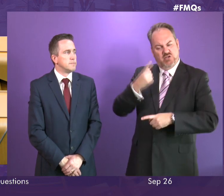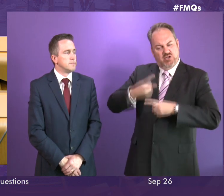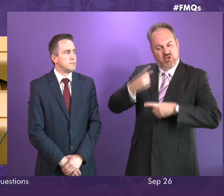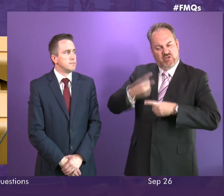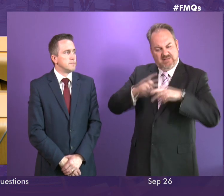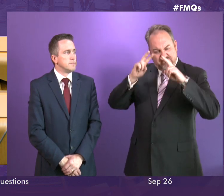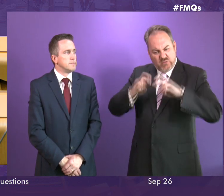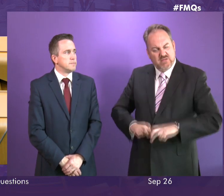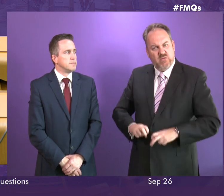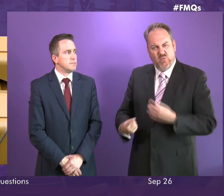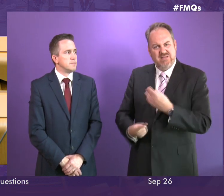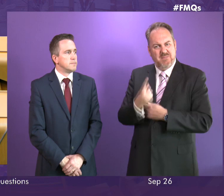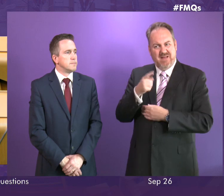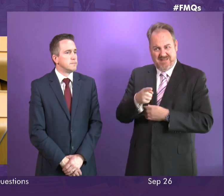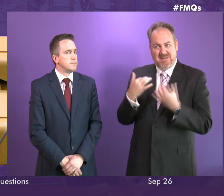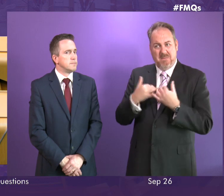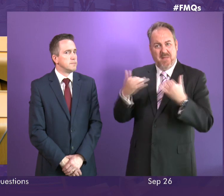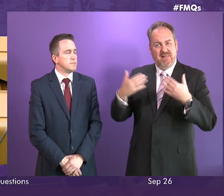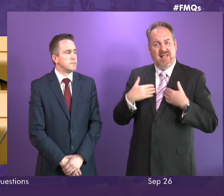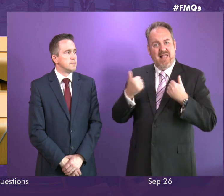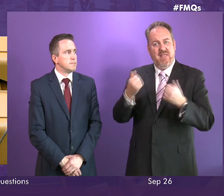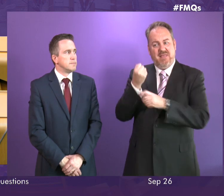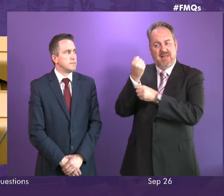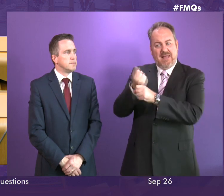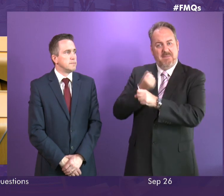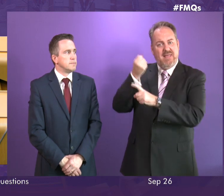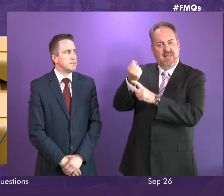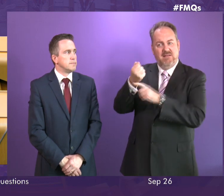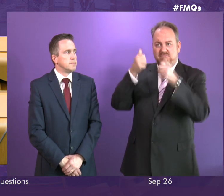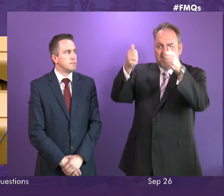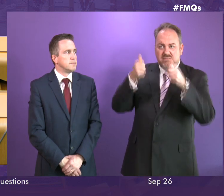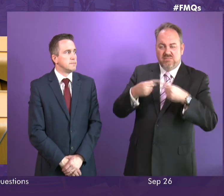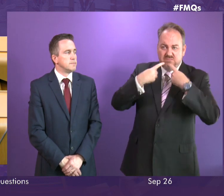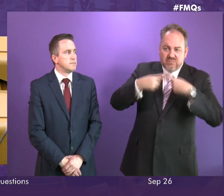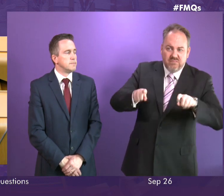how a credible public health and information campaign can be implemented on the ground